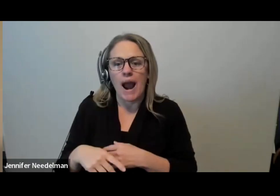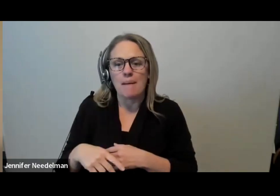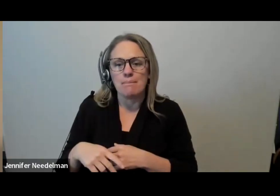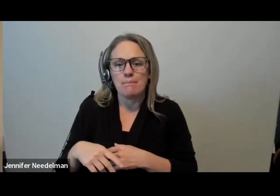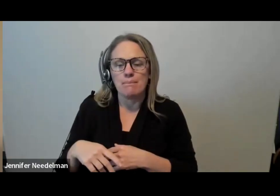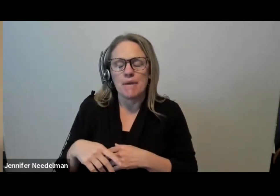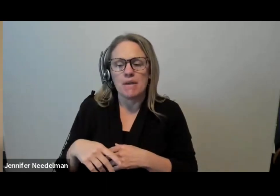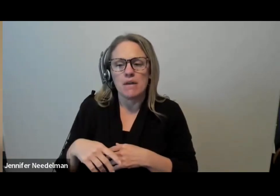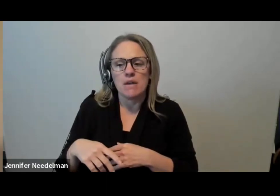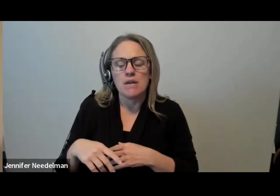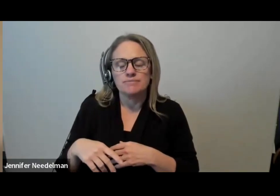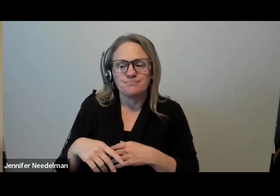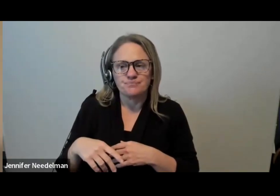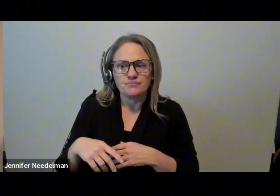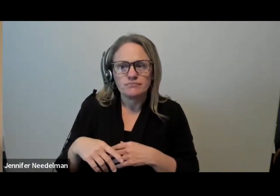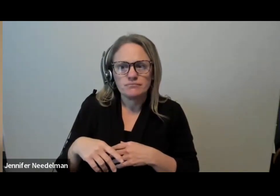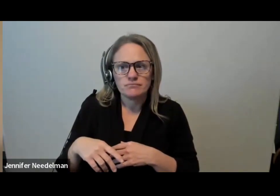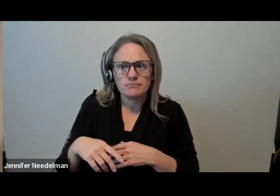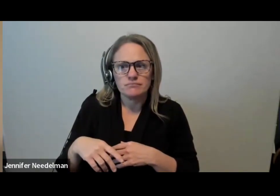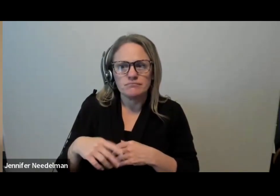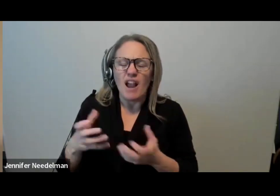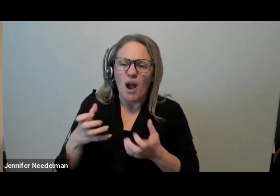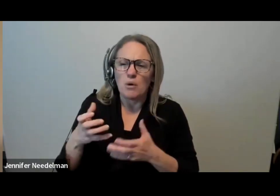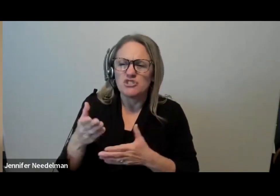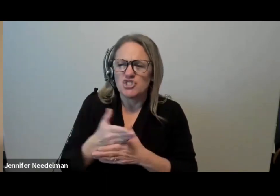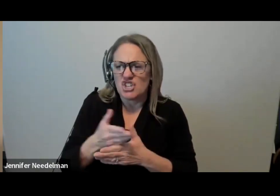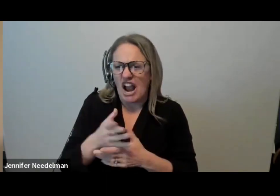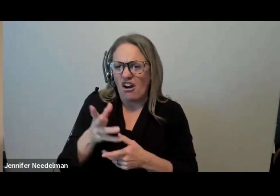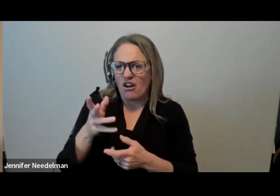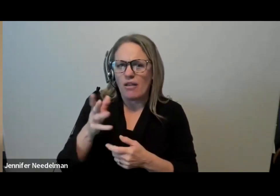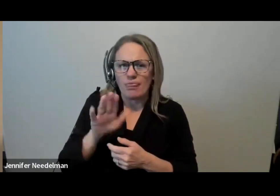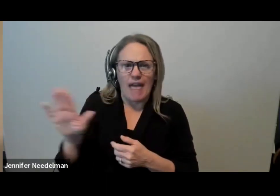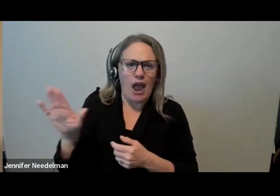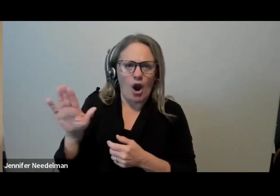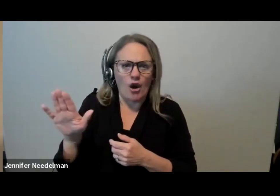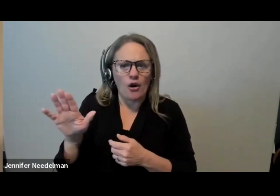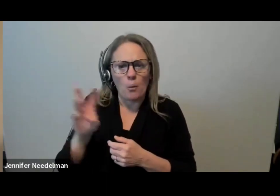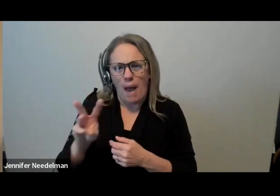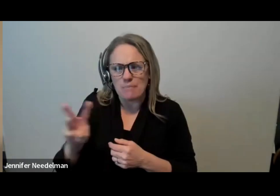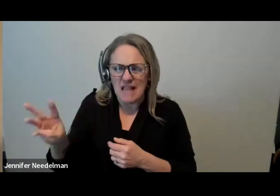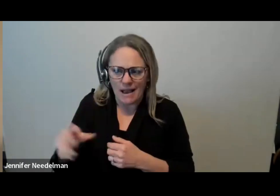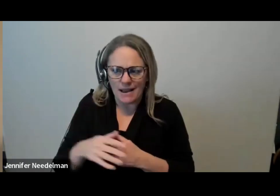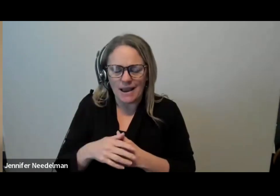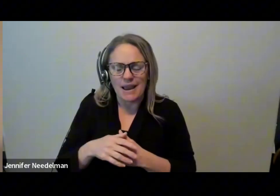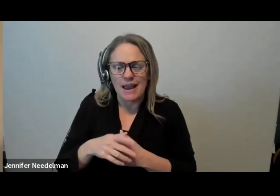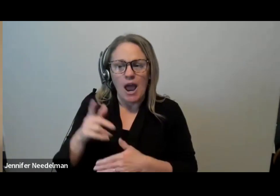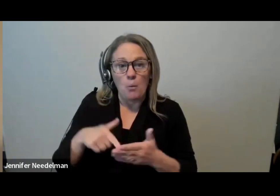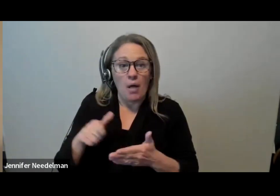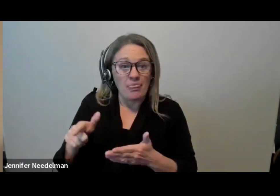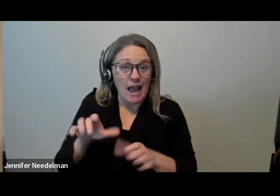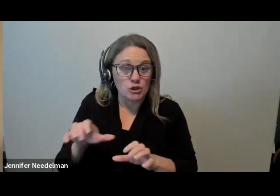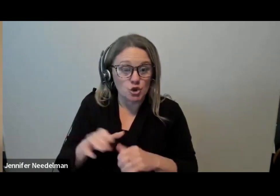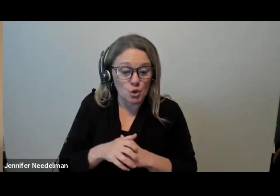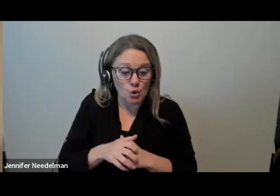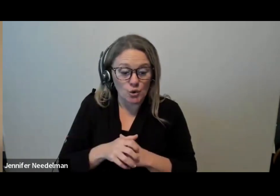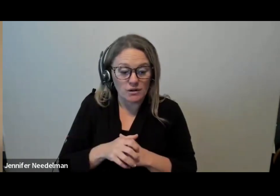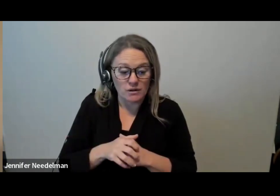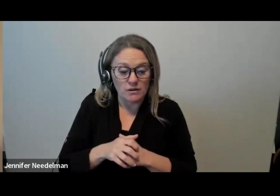of community here and, and, and things that we're doing with the help of gamers with disabilities and people with disabilities